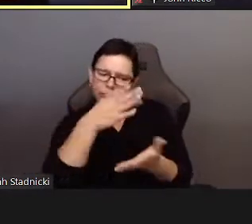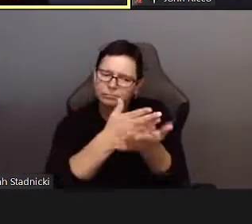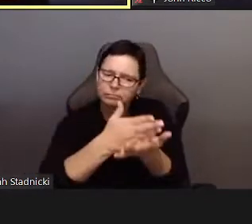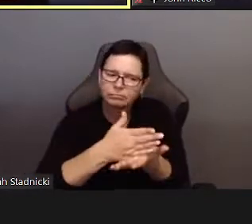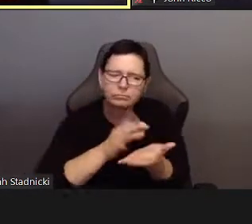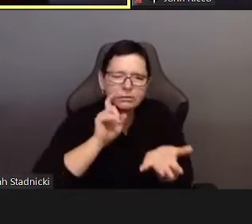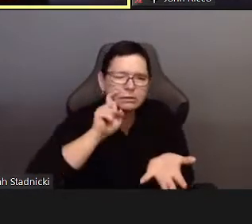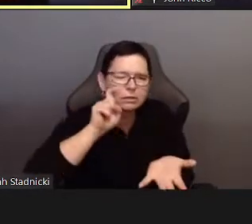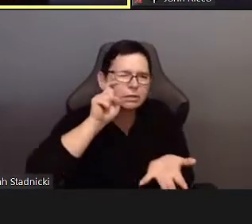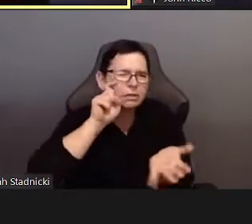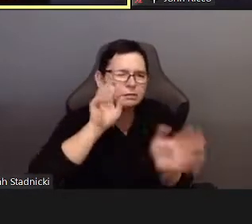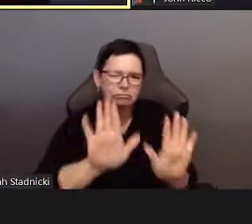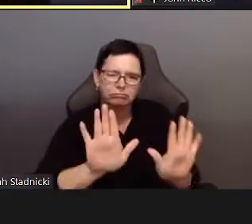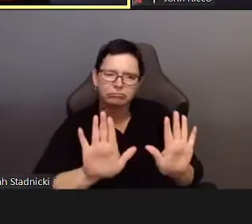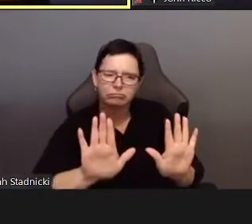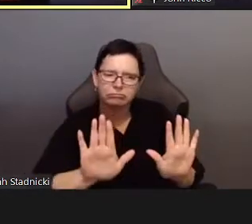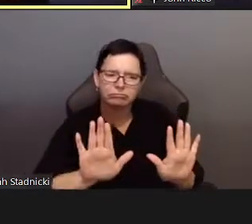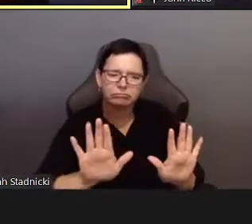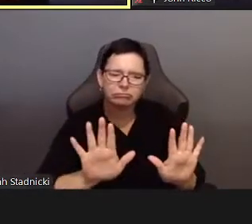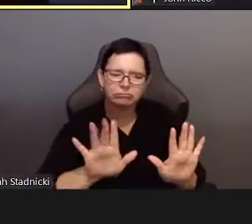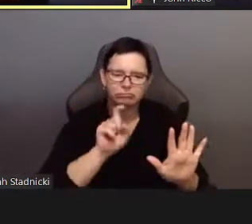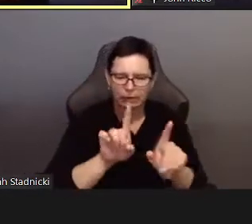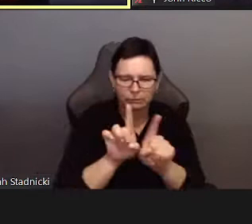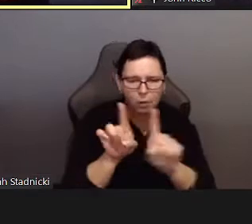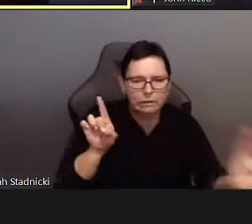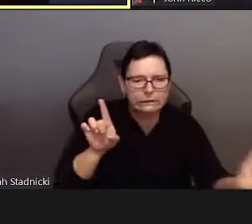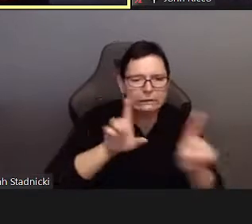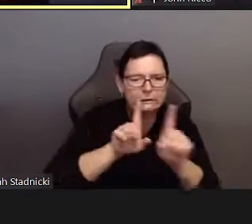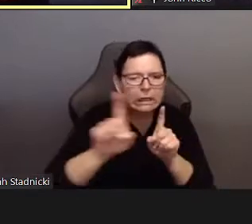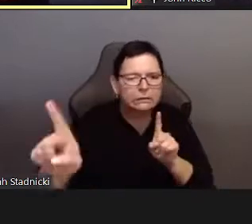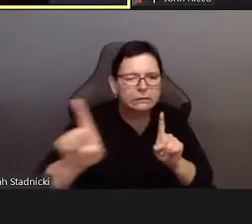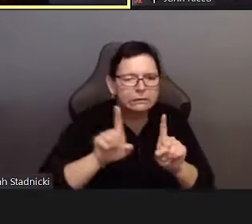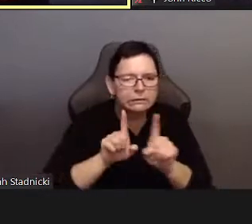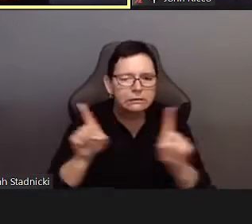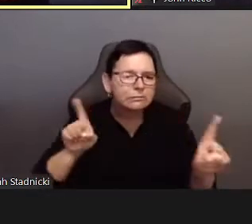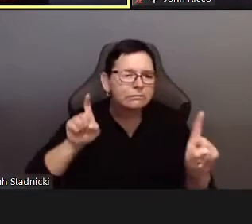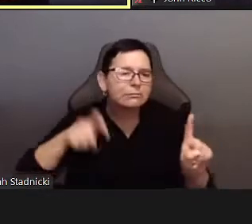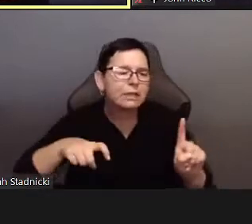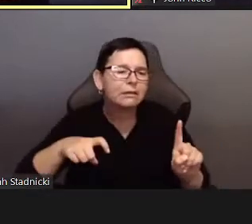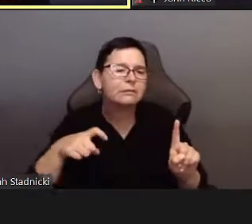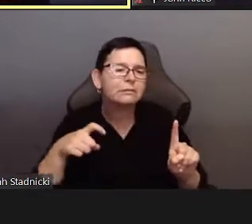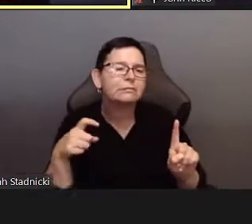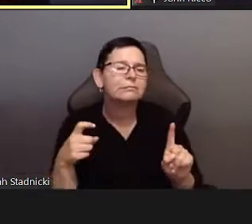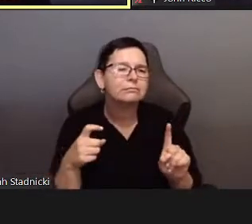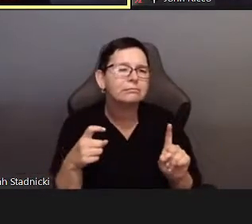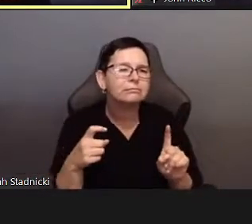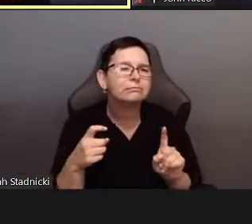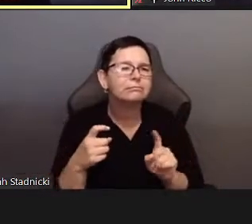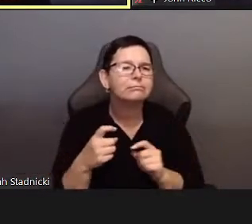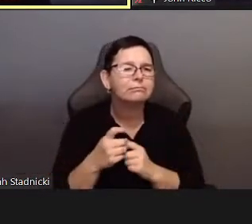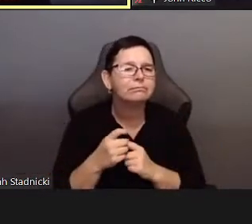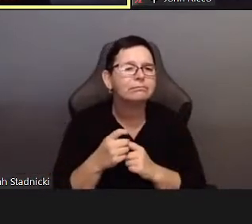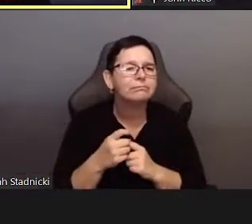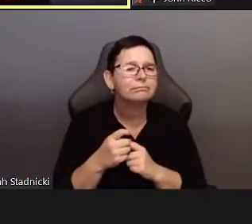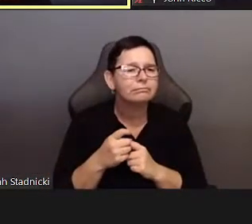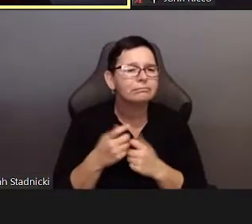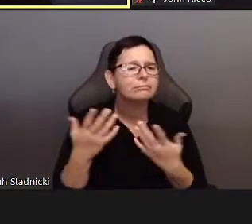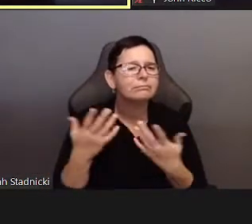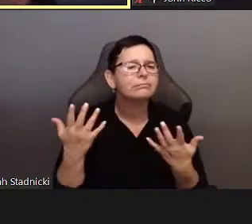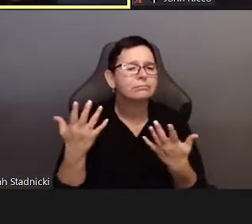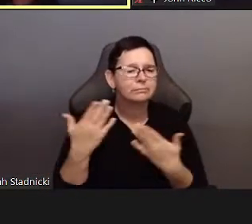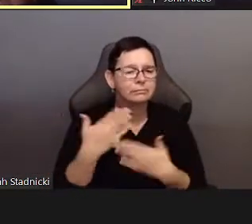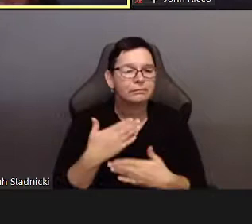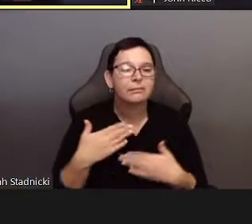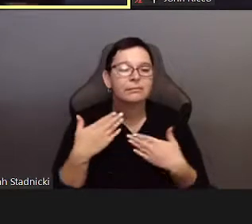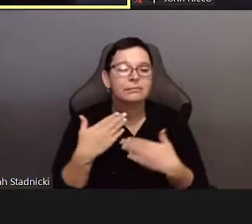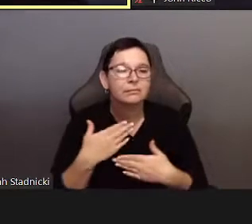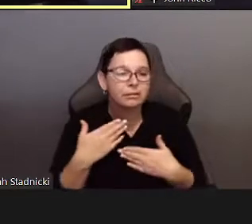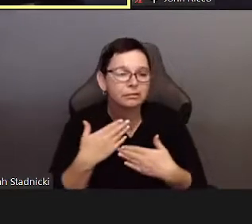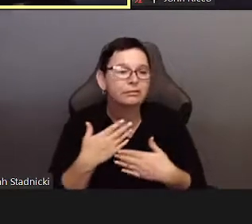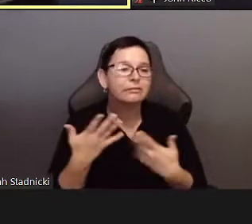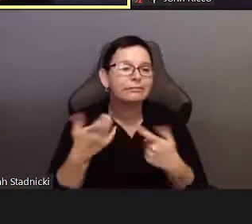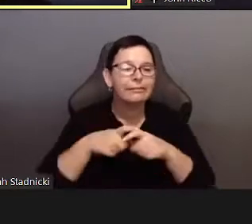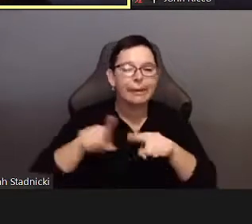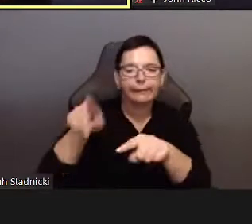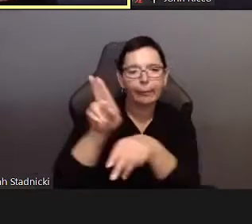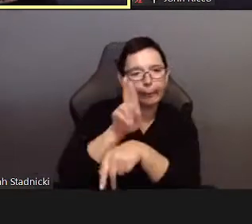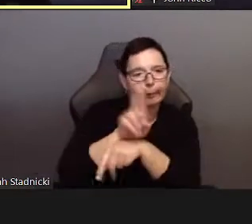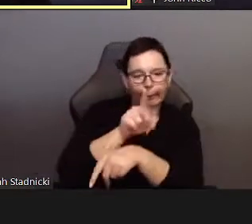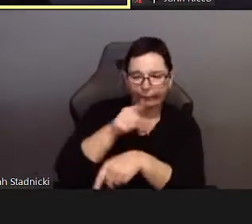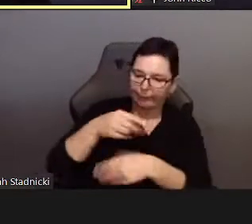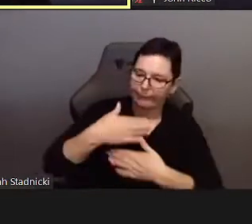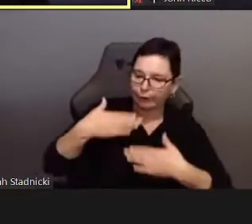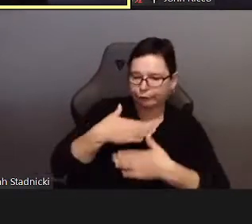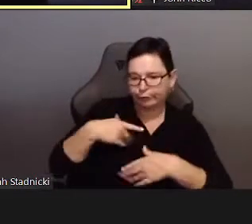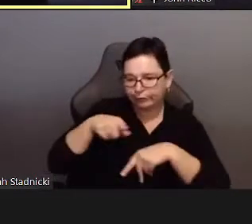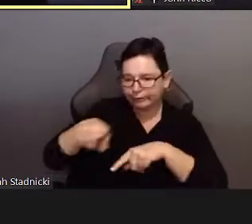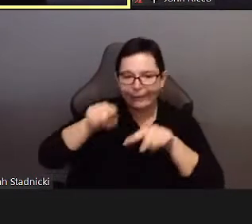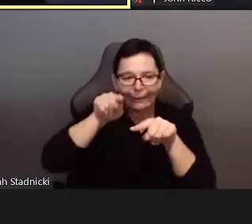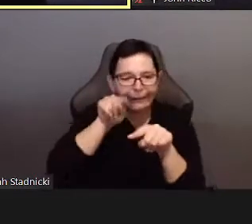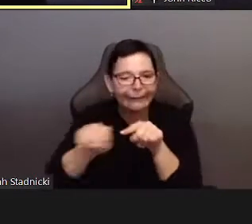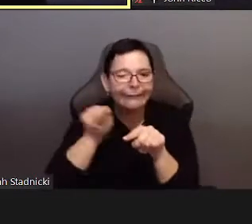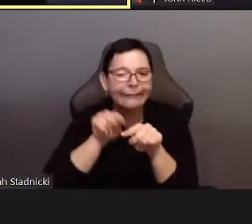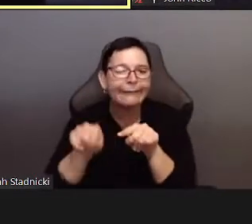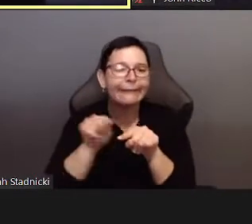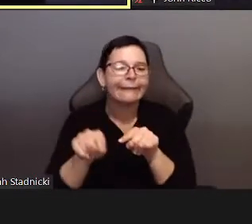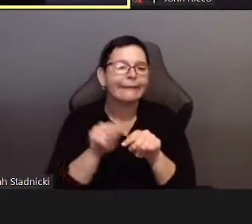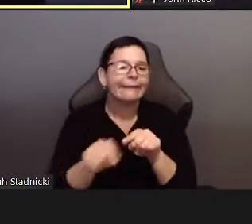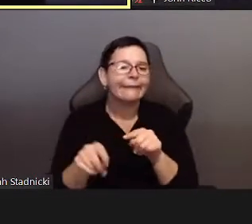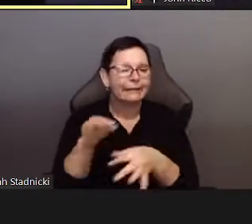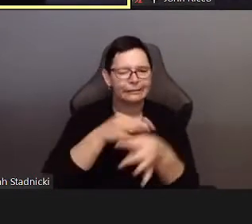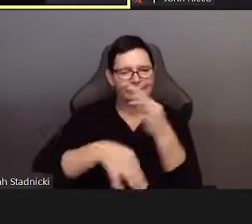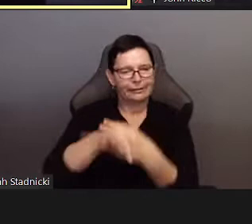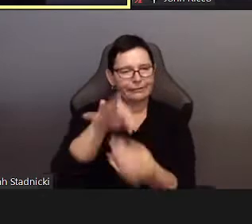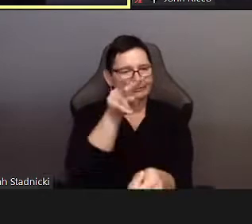and I think, we saw that a lot with Covid.